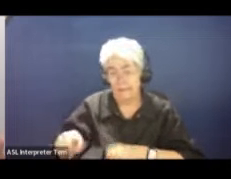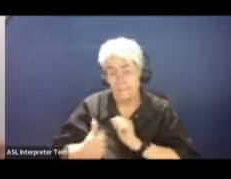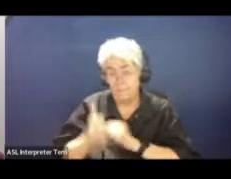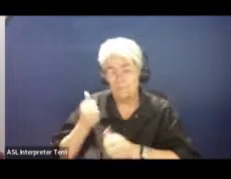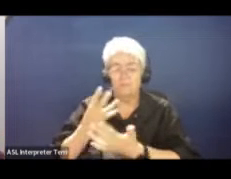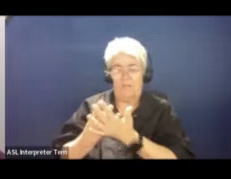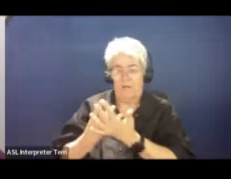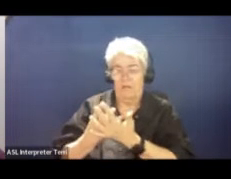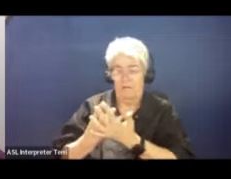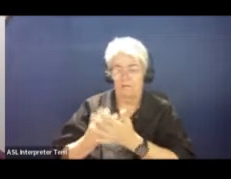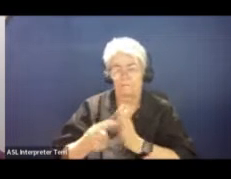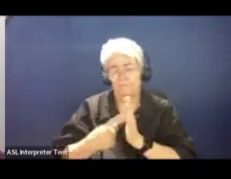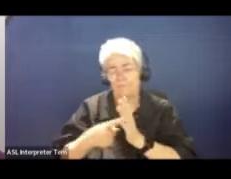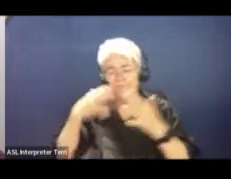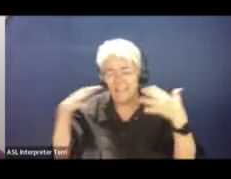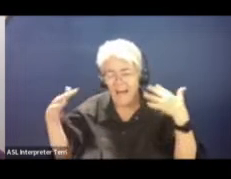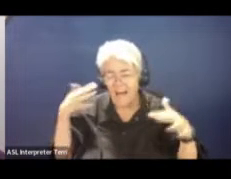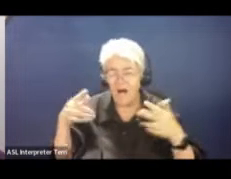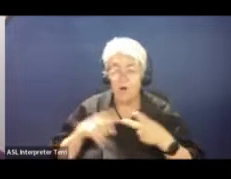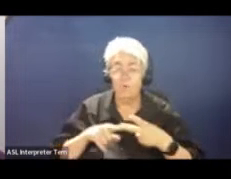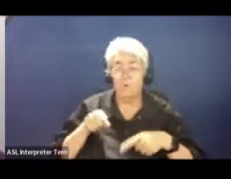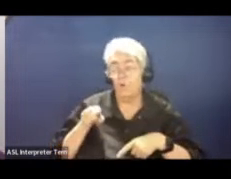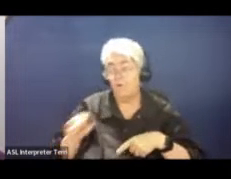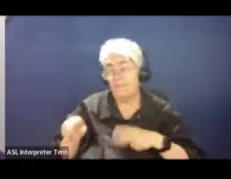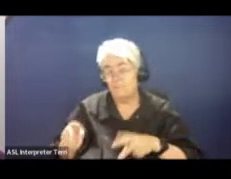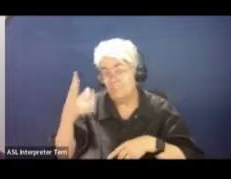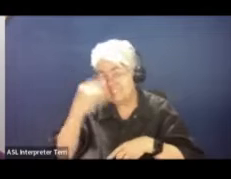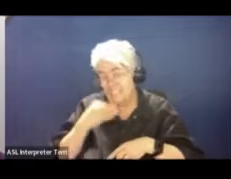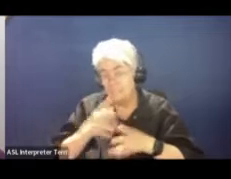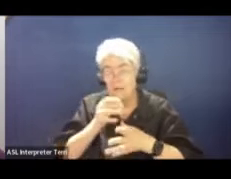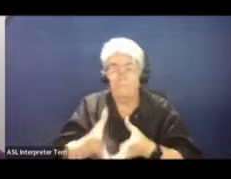sometimes real loud, or their survivor hasn't gotten a lot of sleep or at the homeless